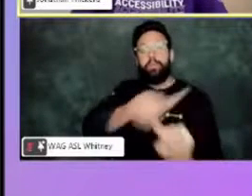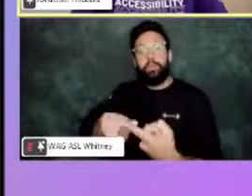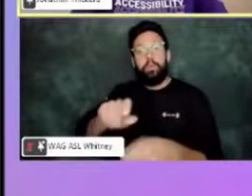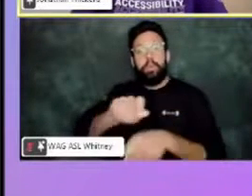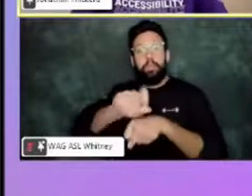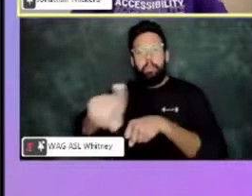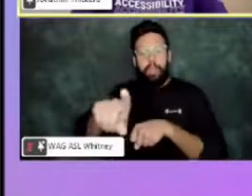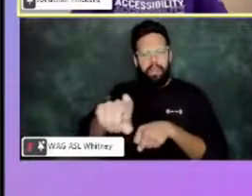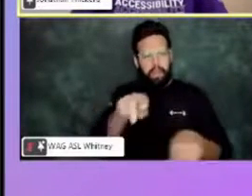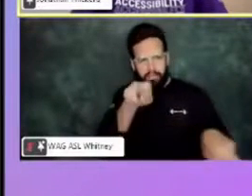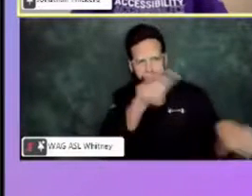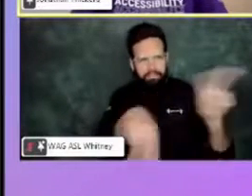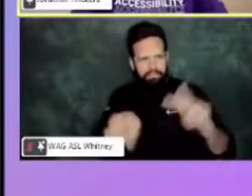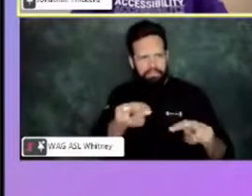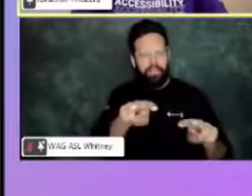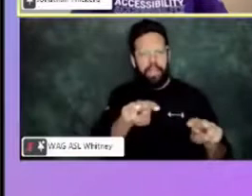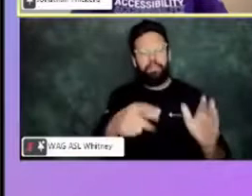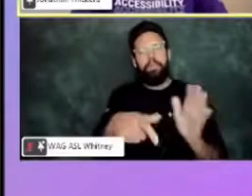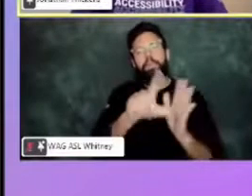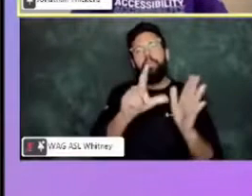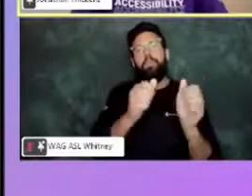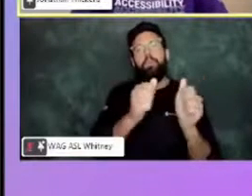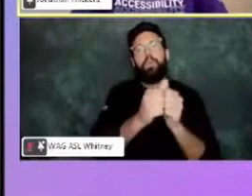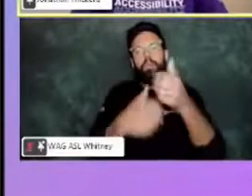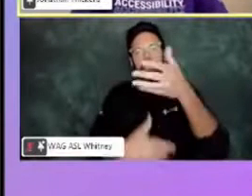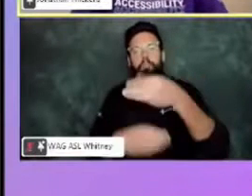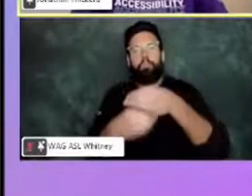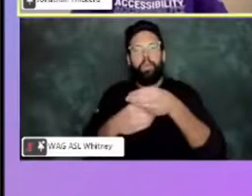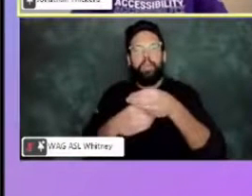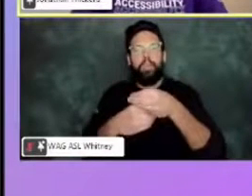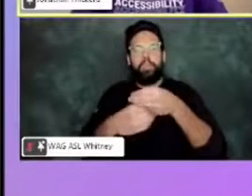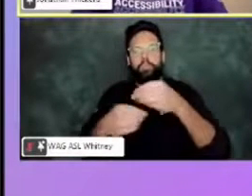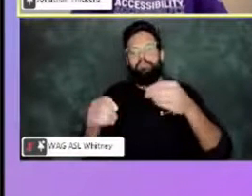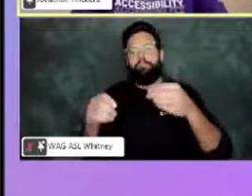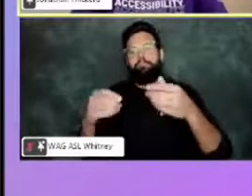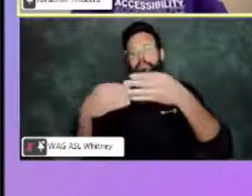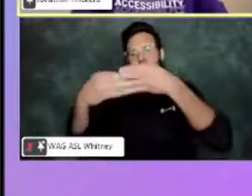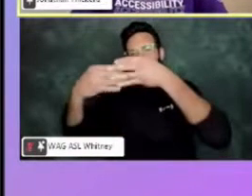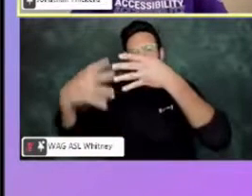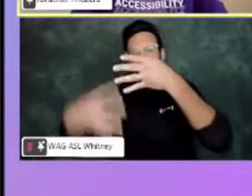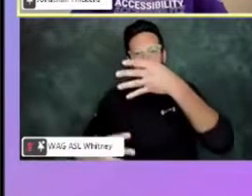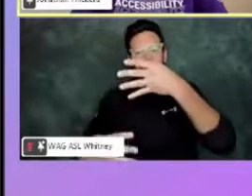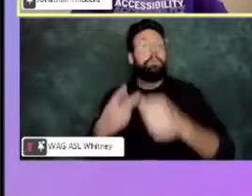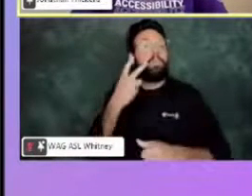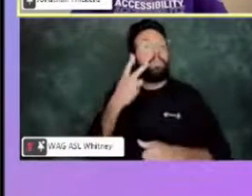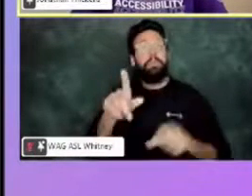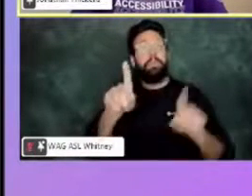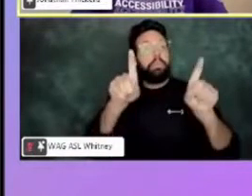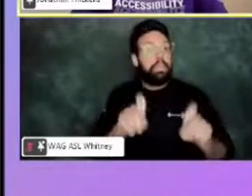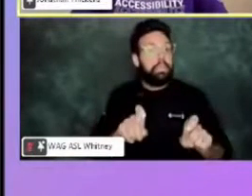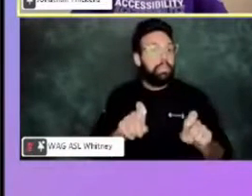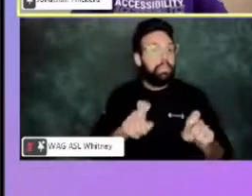with its brace branch, making it obvious whether accessibility testing is moving in the right direction without doing any digging at all.